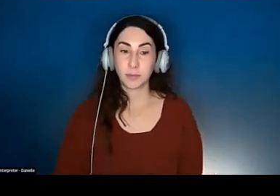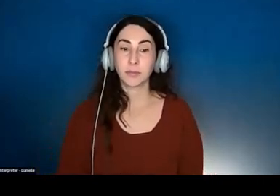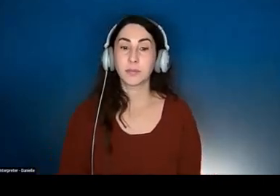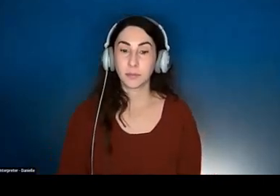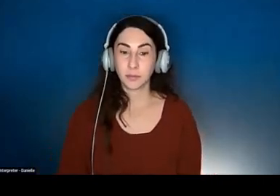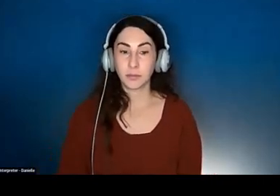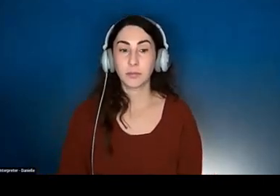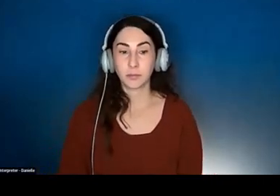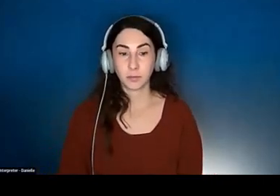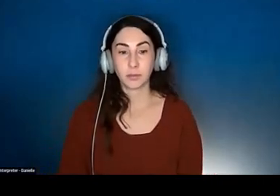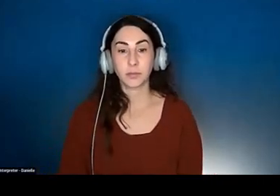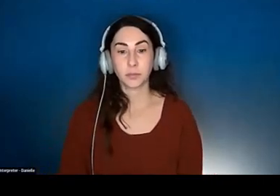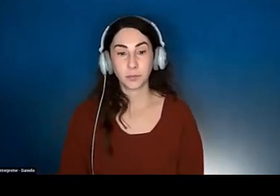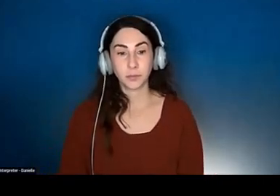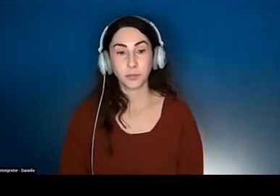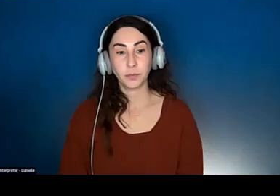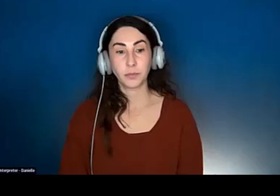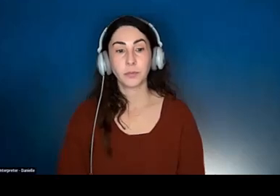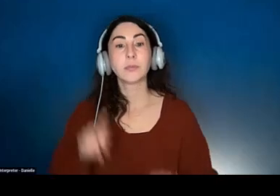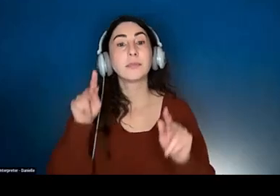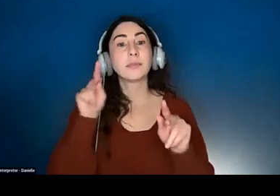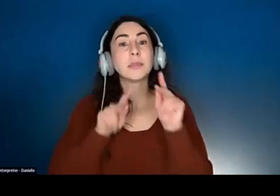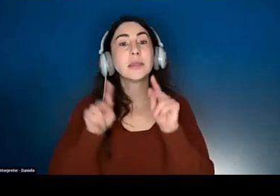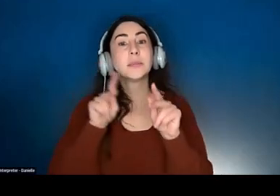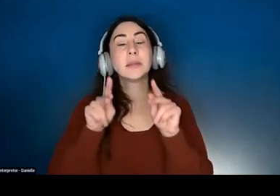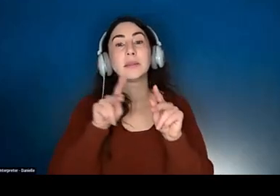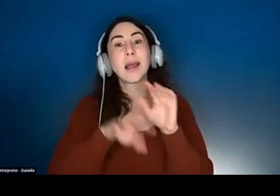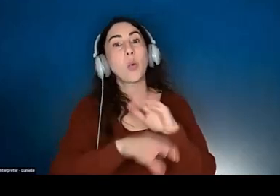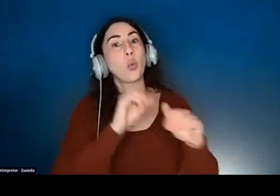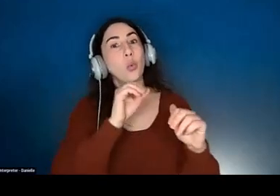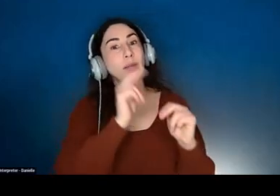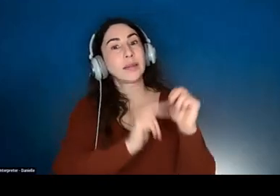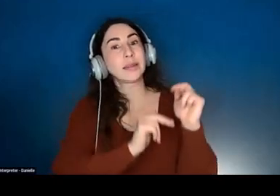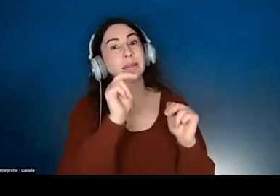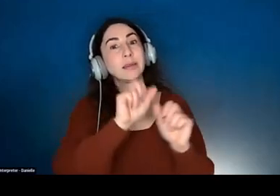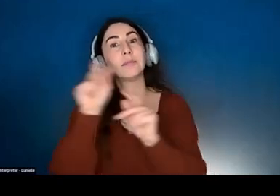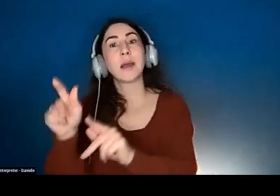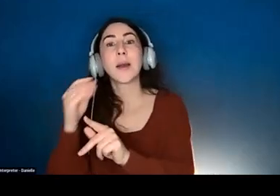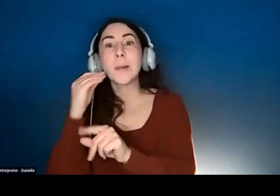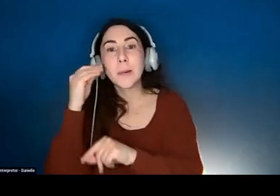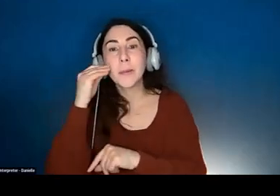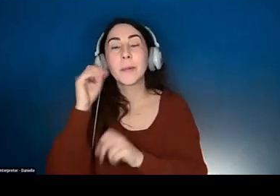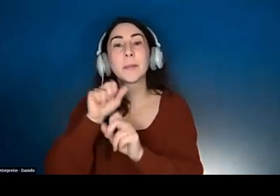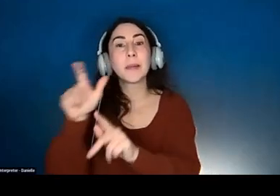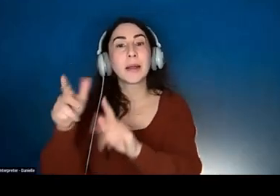Individuals who return to the community report having greater life satisfaction,